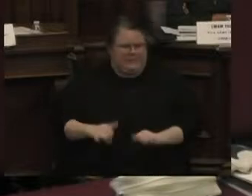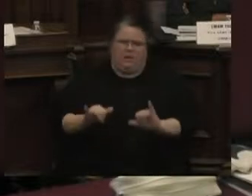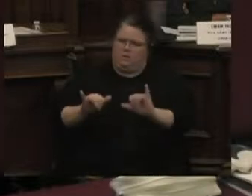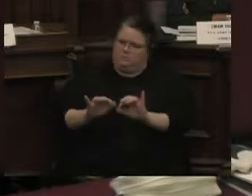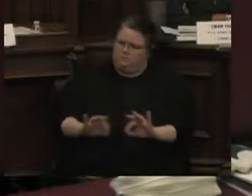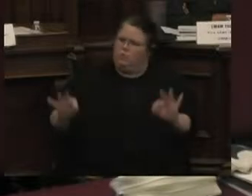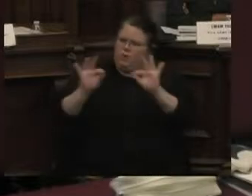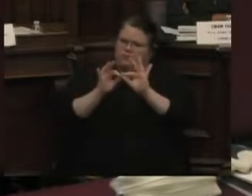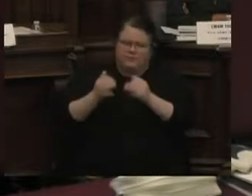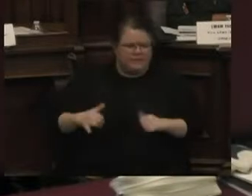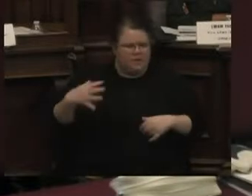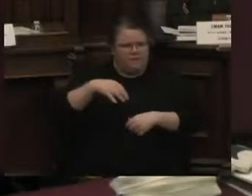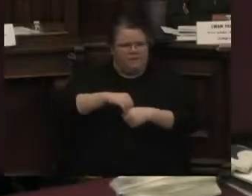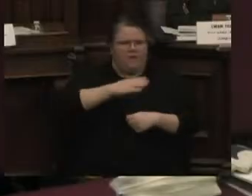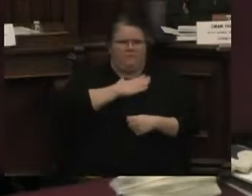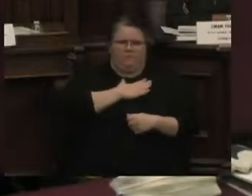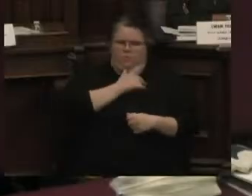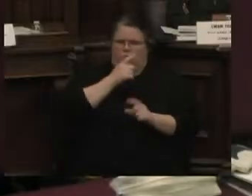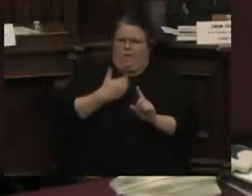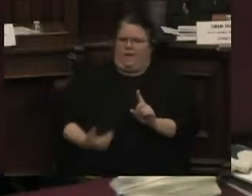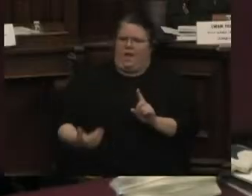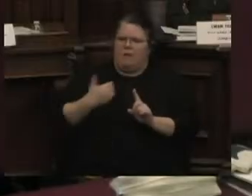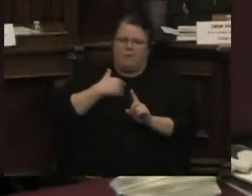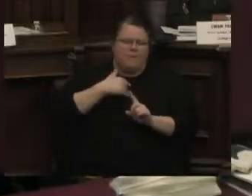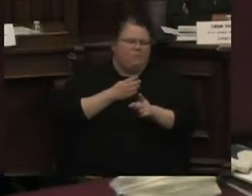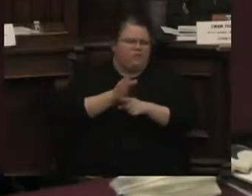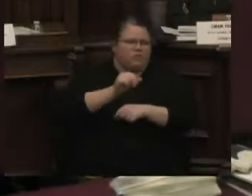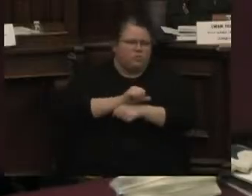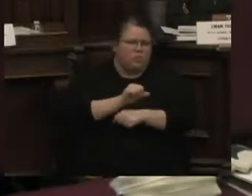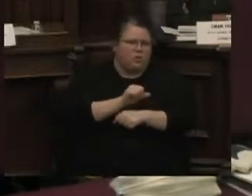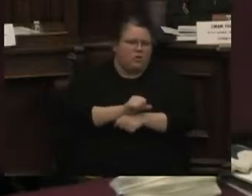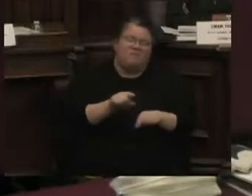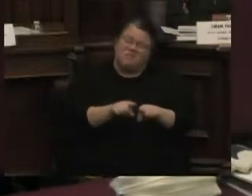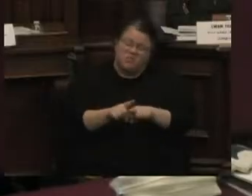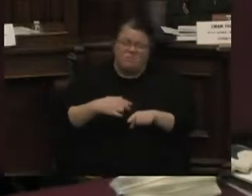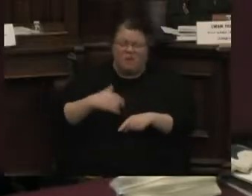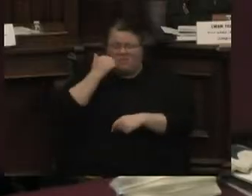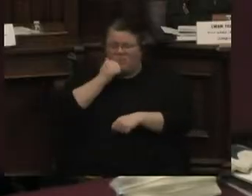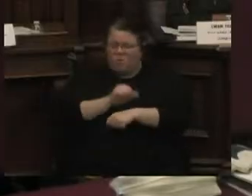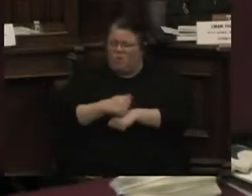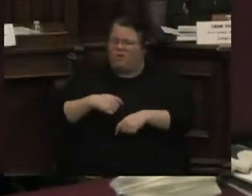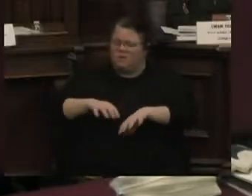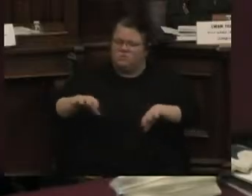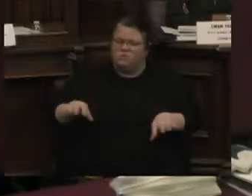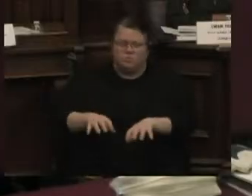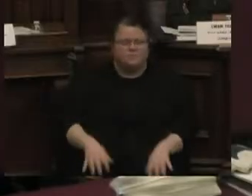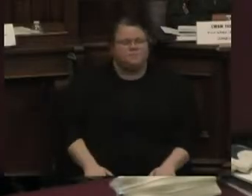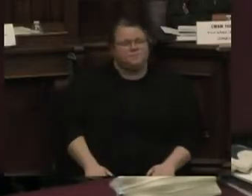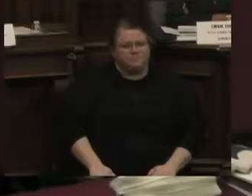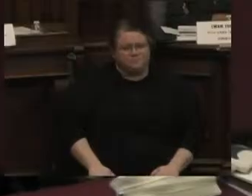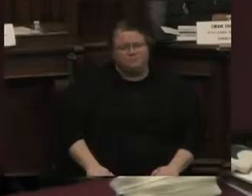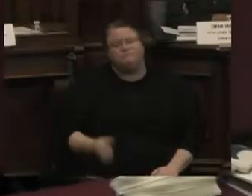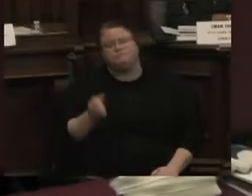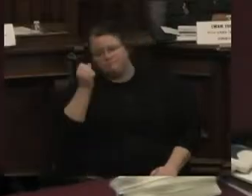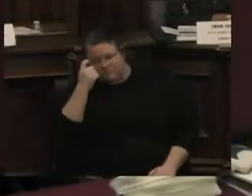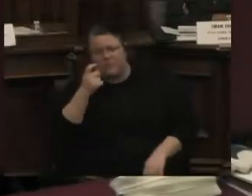word, but the diversity, equity and inclusion work is definitely still very much a